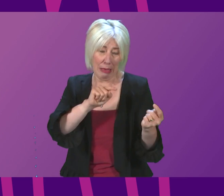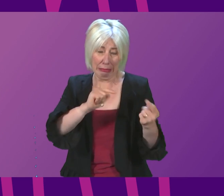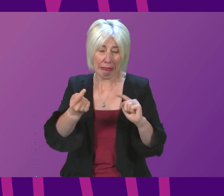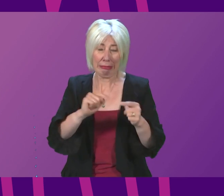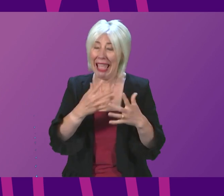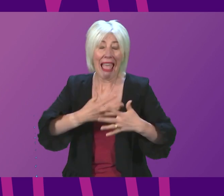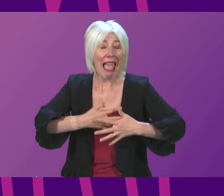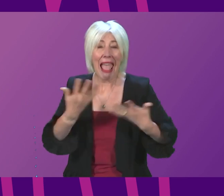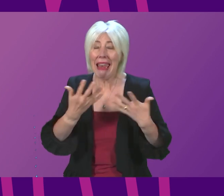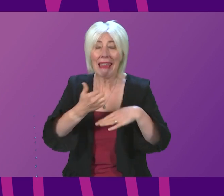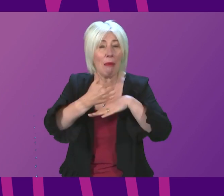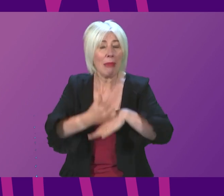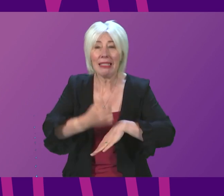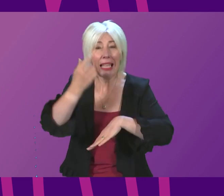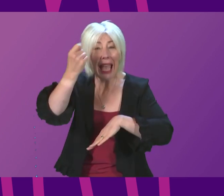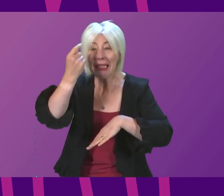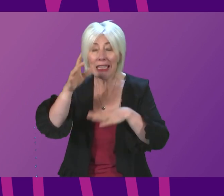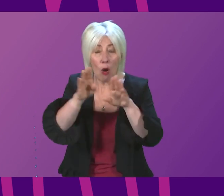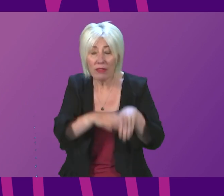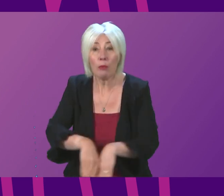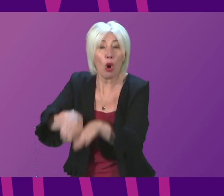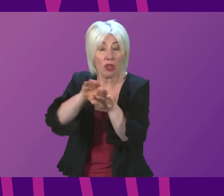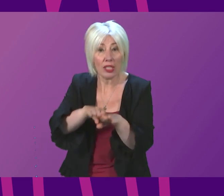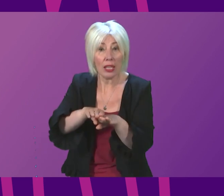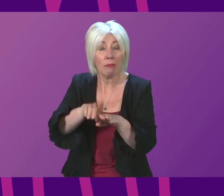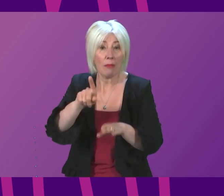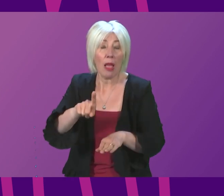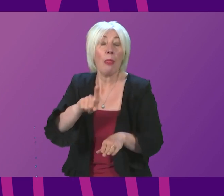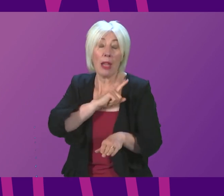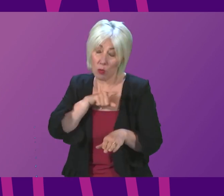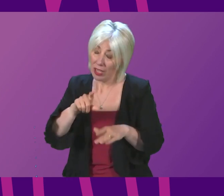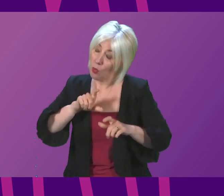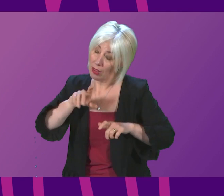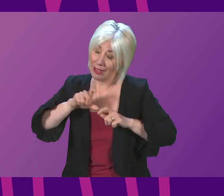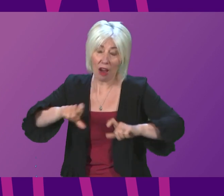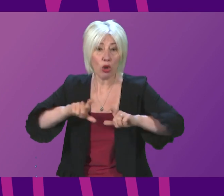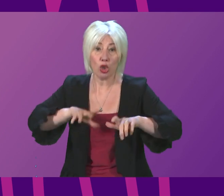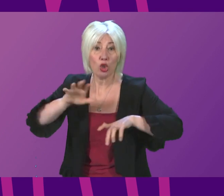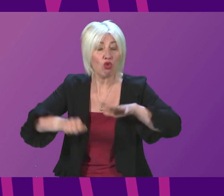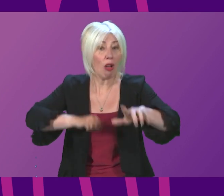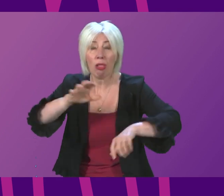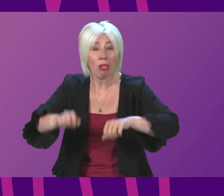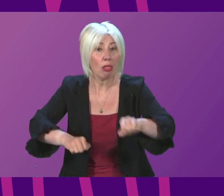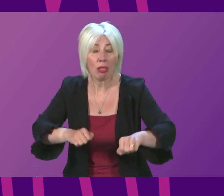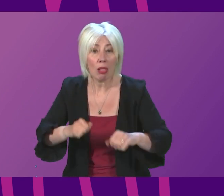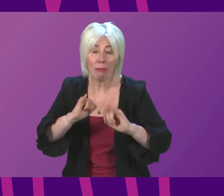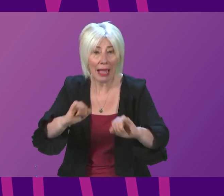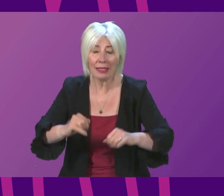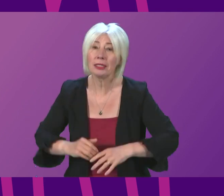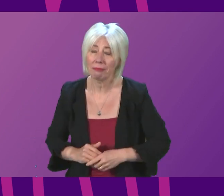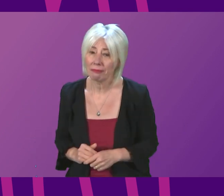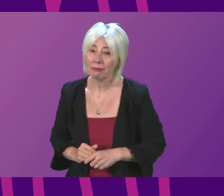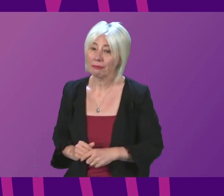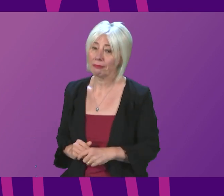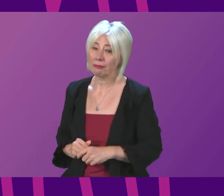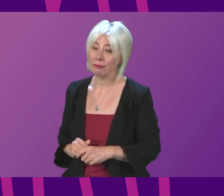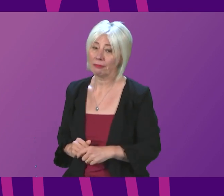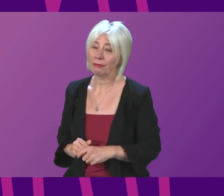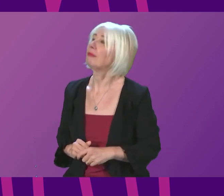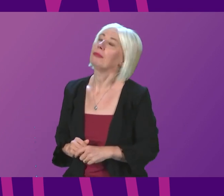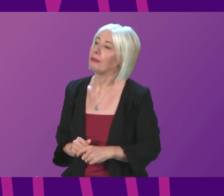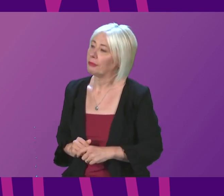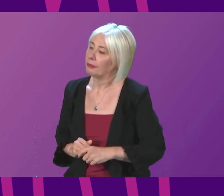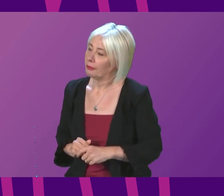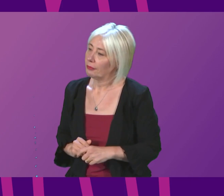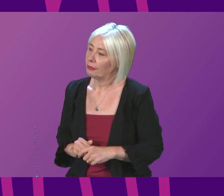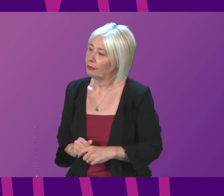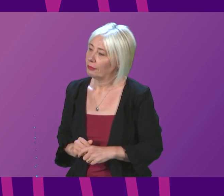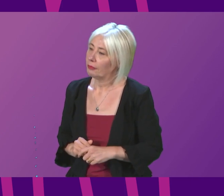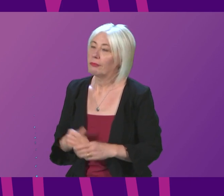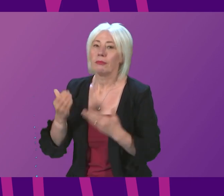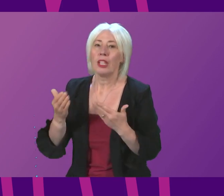basic notion of democracy, which is why he will continue to struggle so badly.